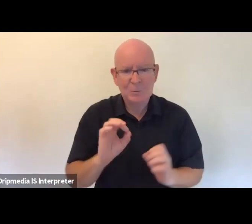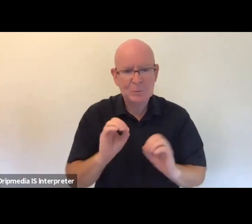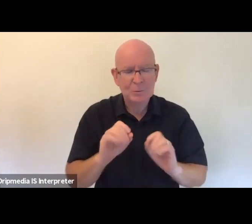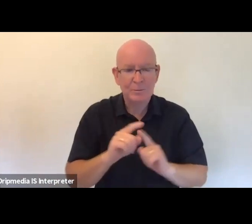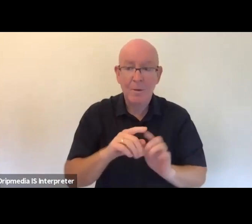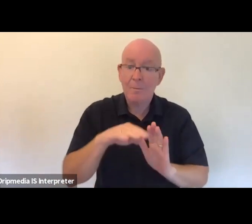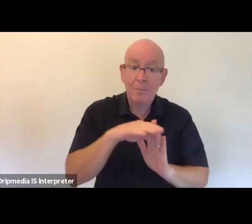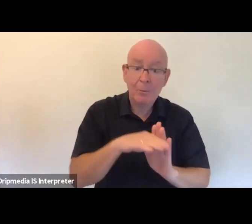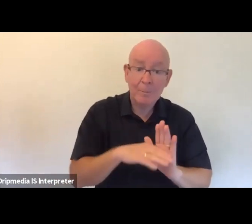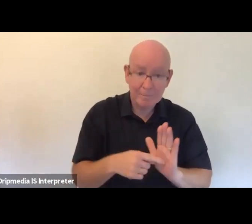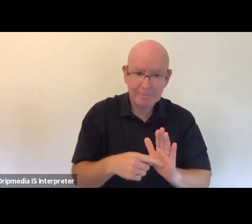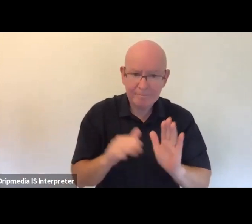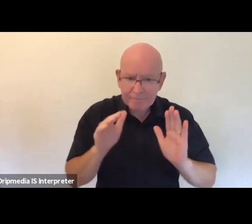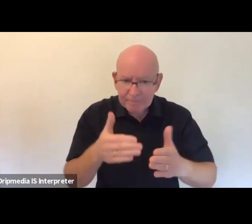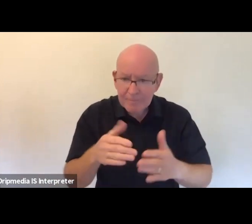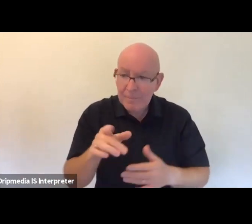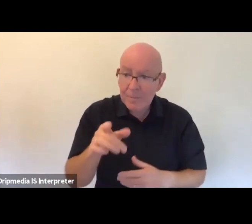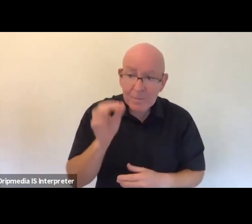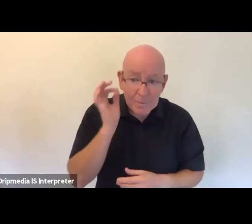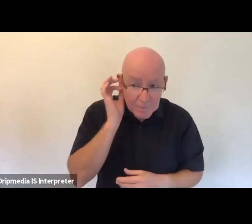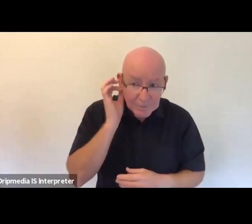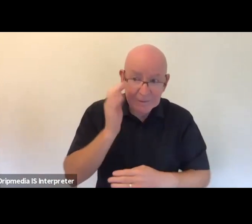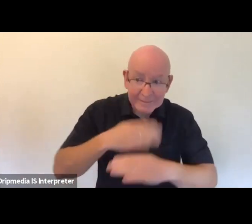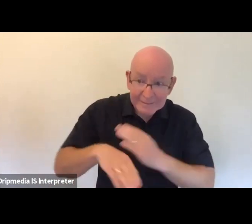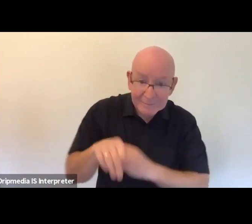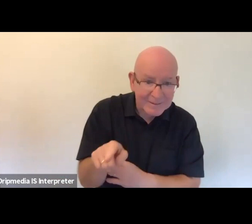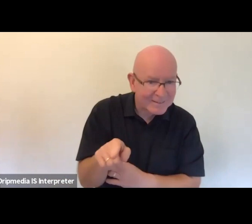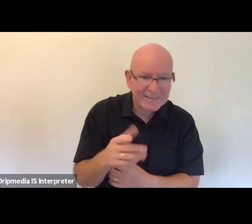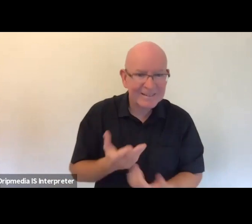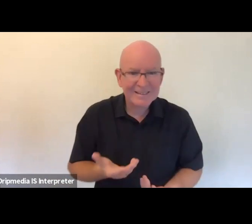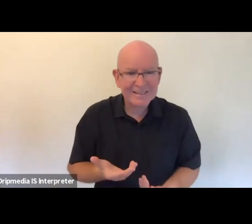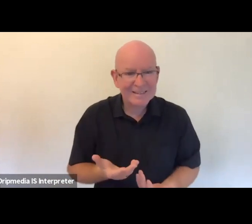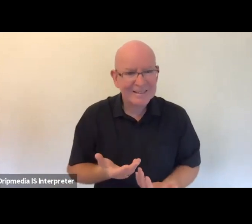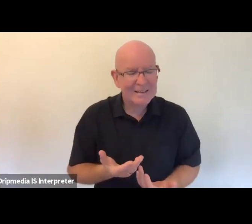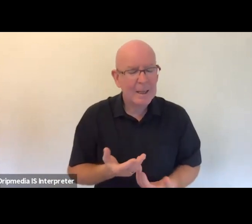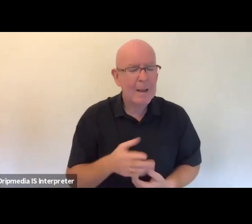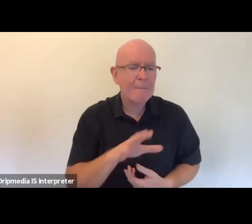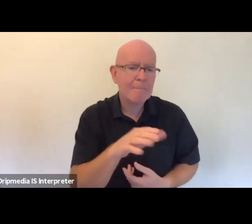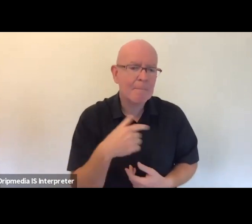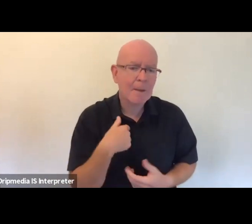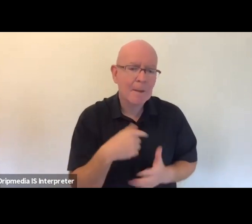There is one programme which looks at assistance, social protection assistance